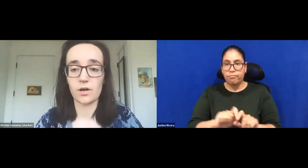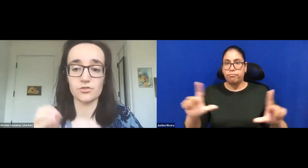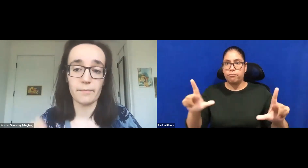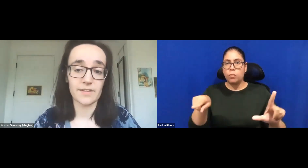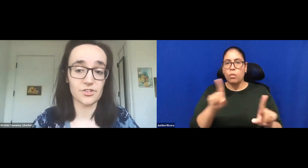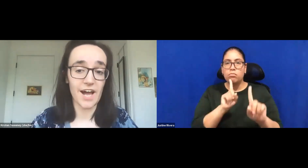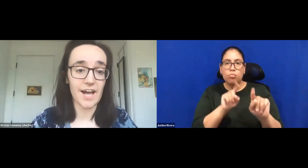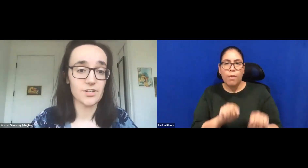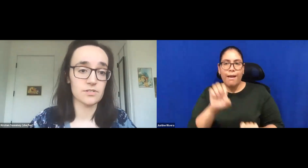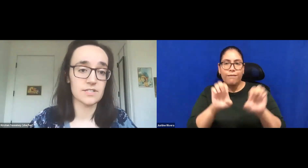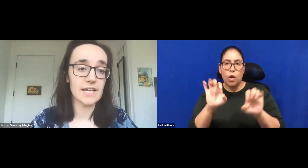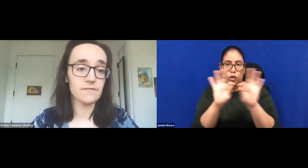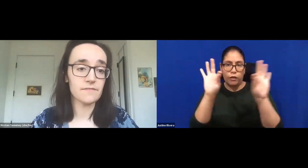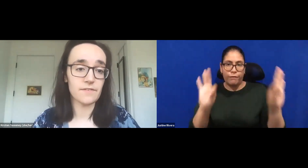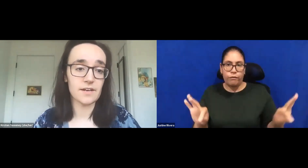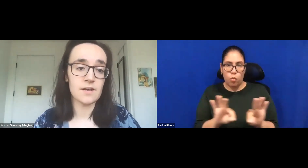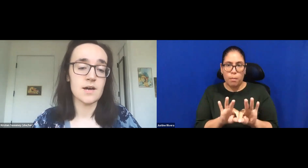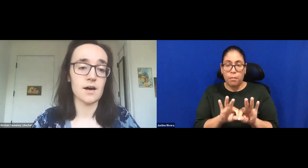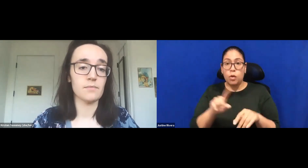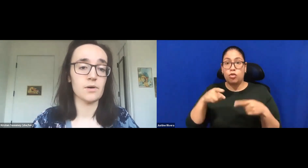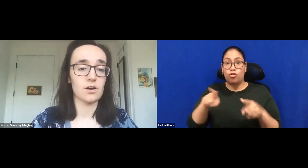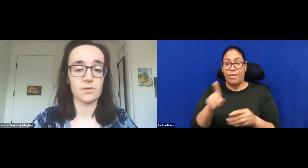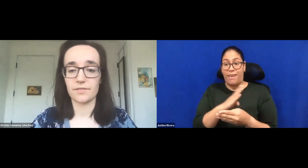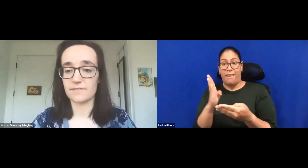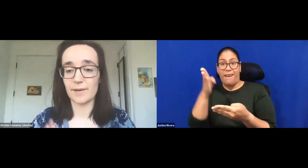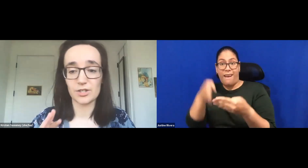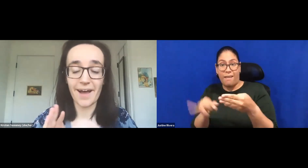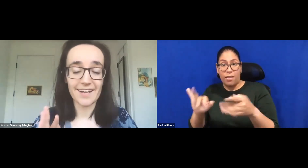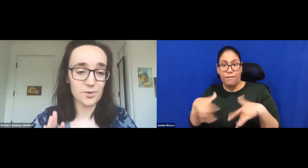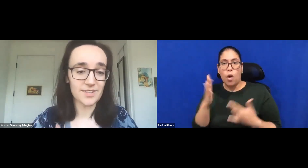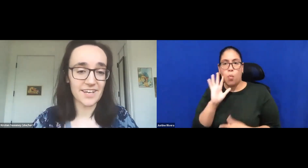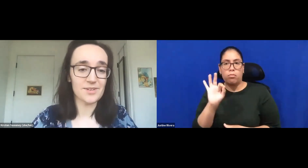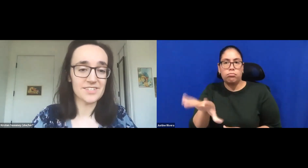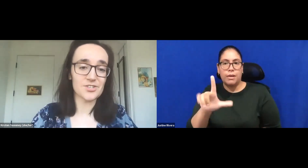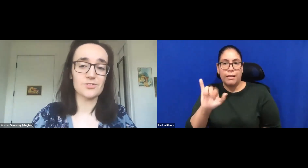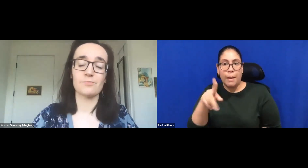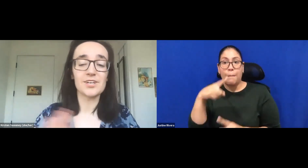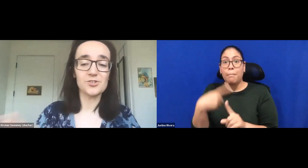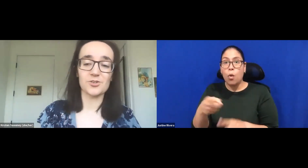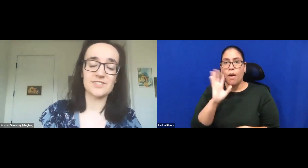I'll drop it in the chat towards the end of the event, along with the special password that you need to use, so make sure you